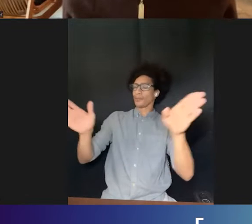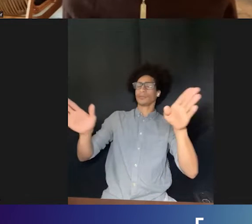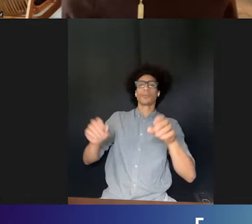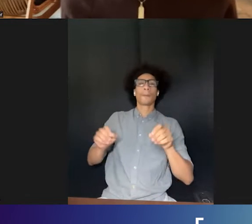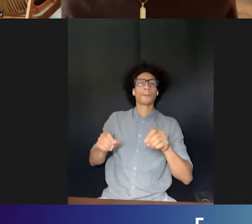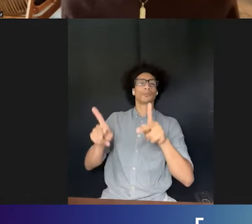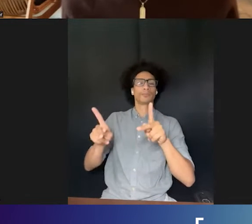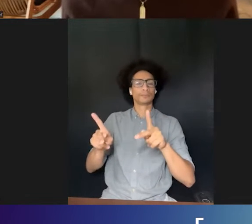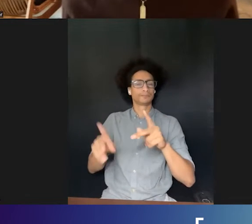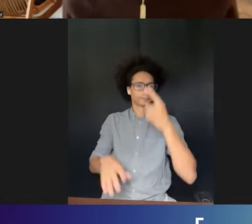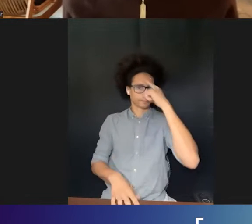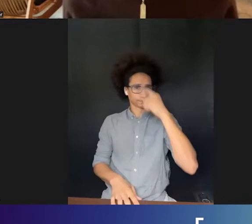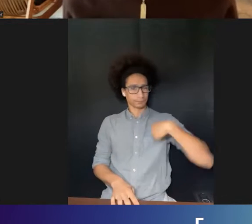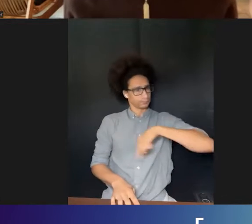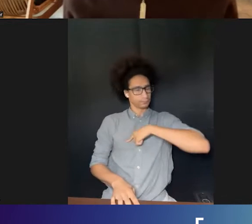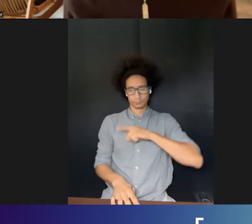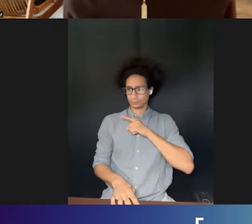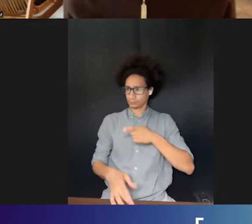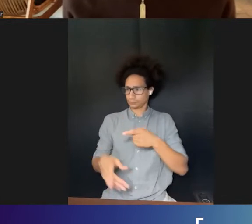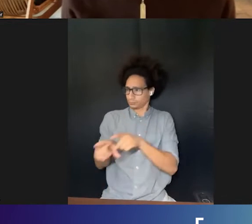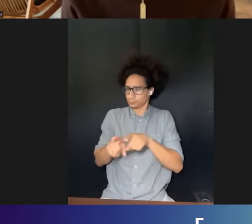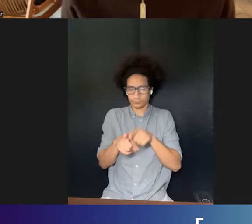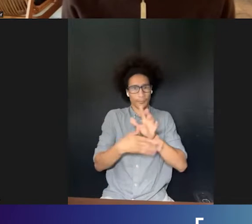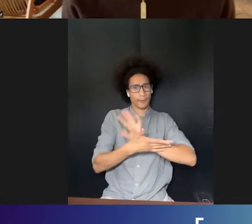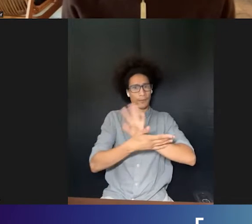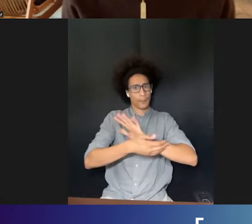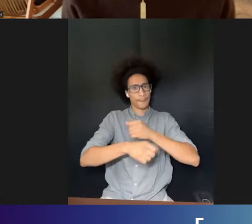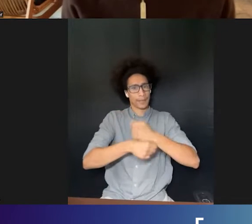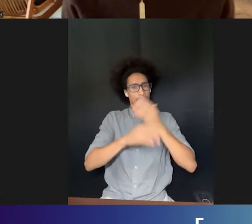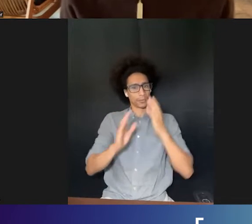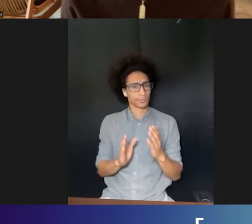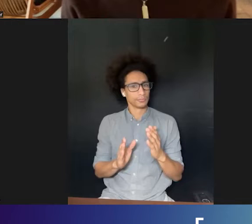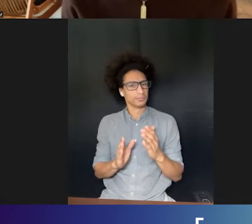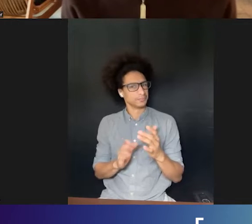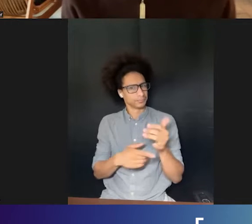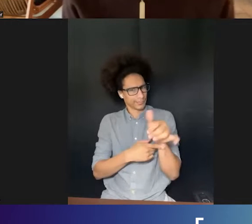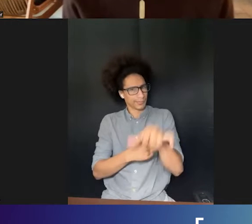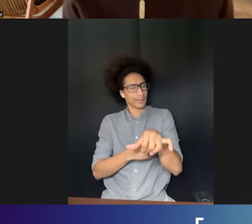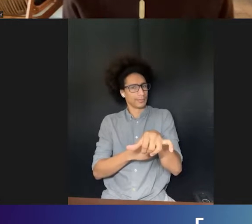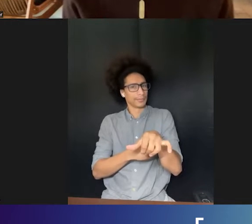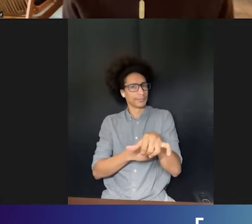for us as filmmakers, you know, that that's part of, you know, what participating in that process does as well.